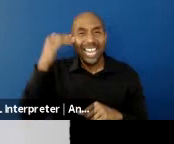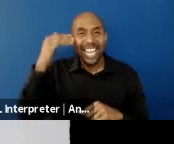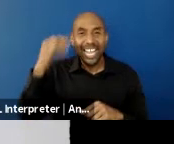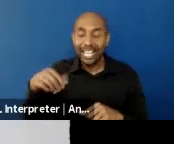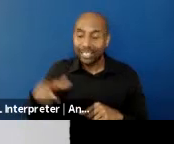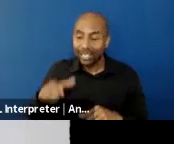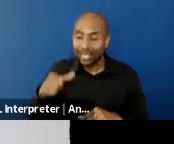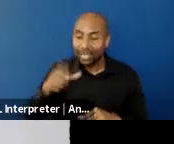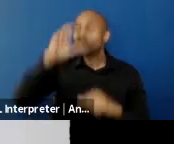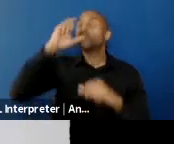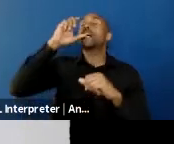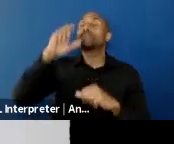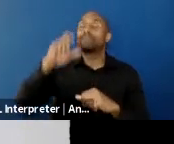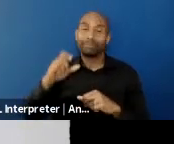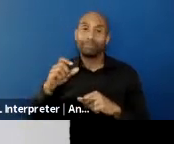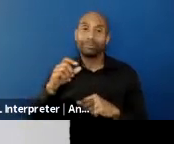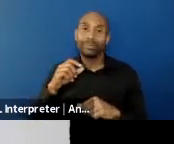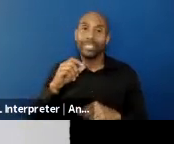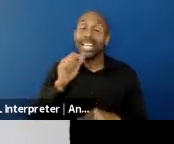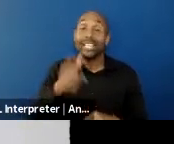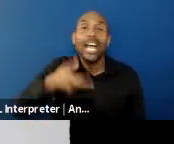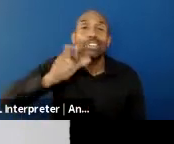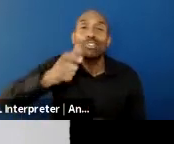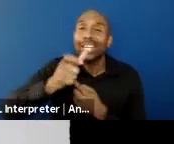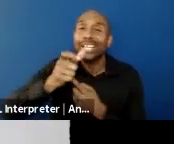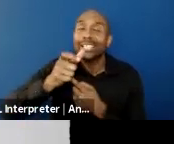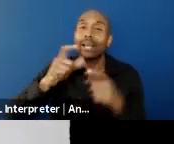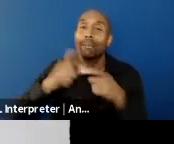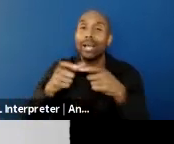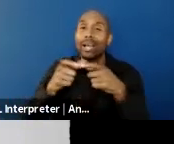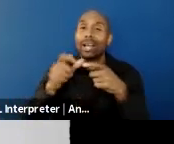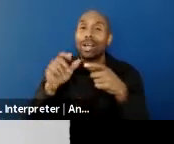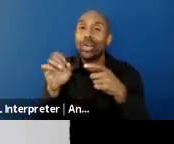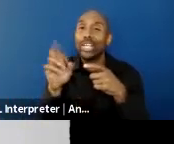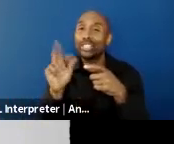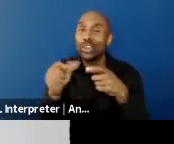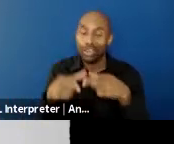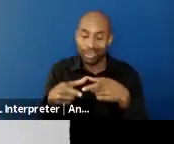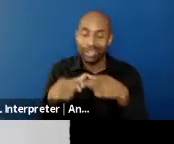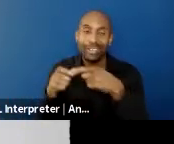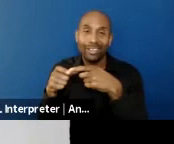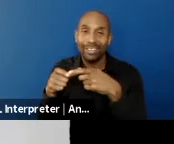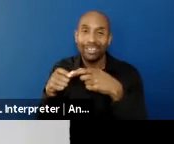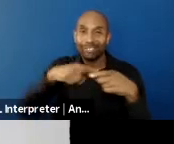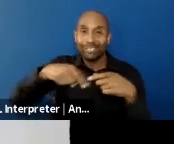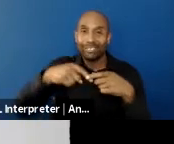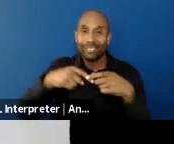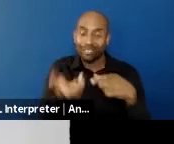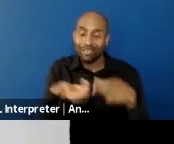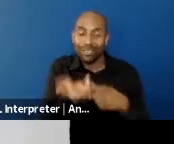Really fun to watch my big cousin eat these oysters. We would get crab cakes.